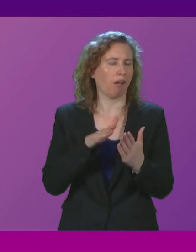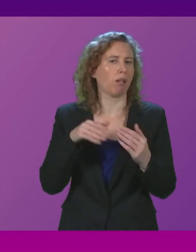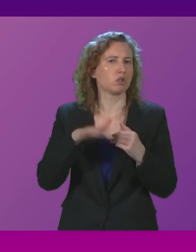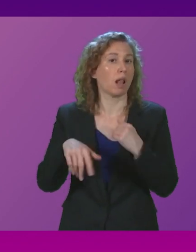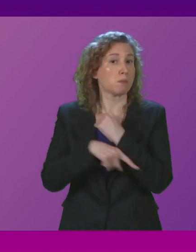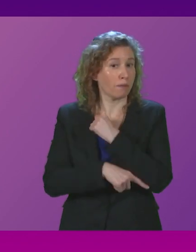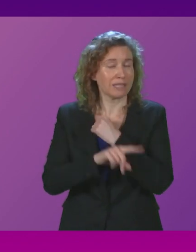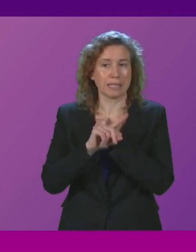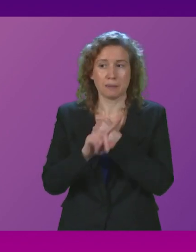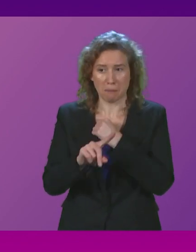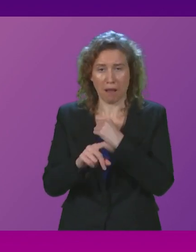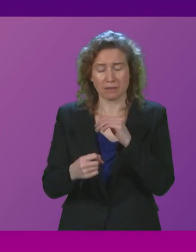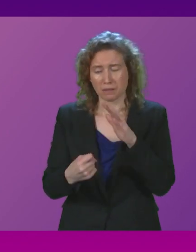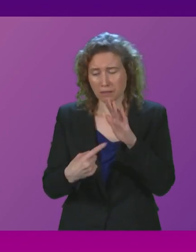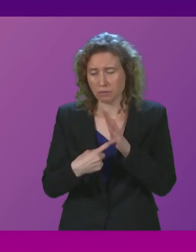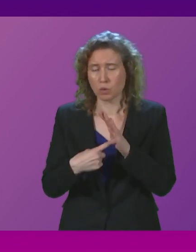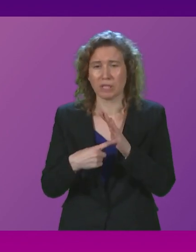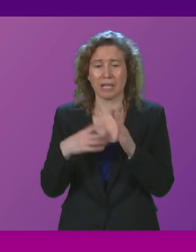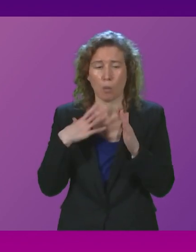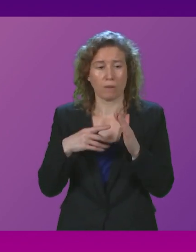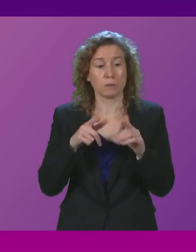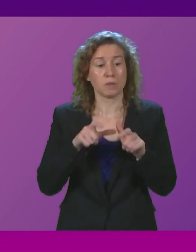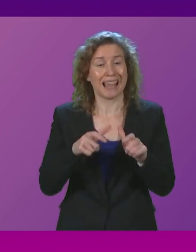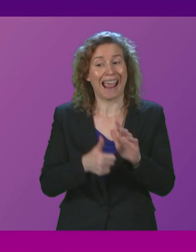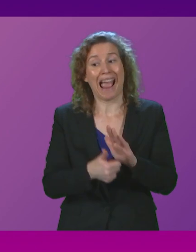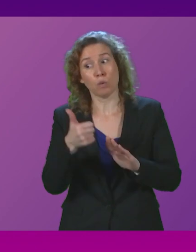support to help people to stay out of poverty.